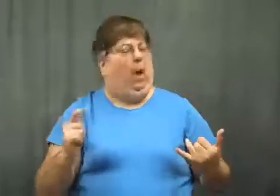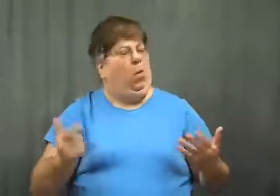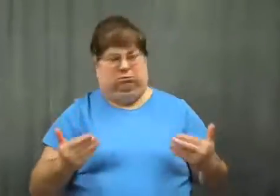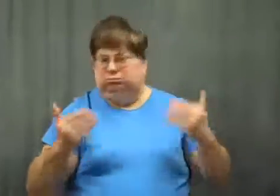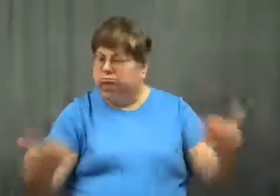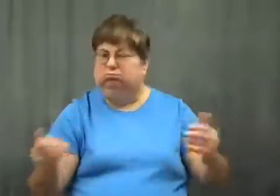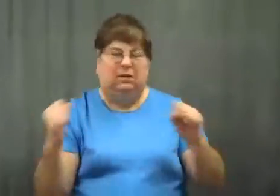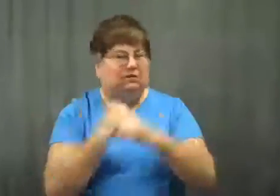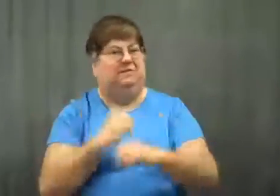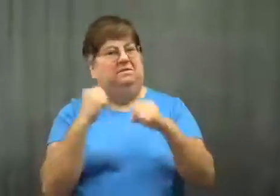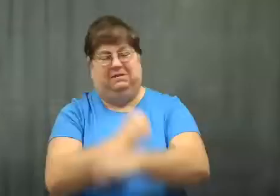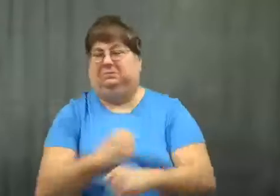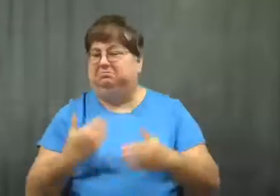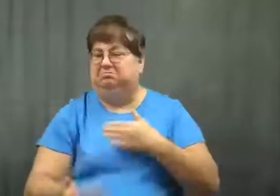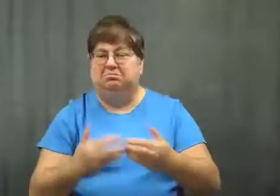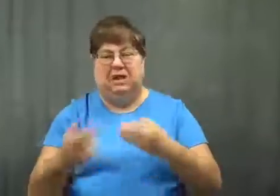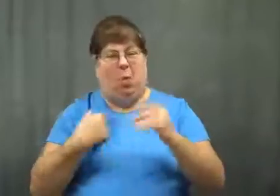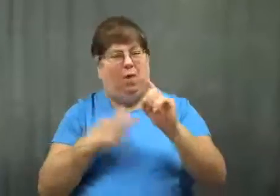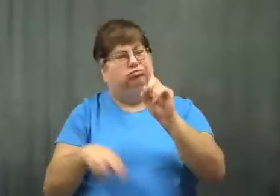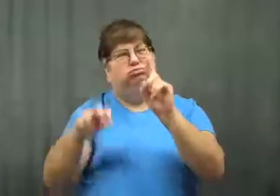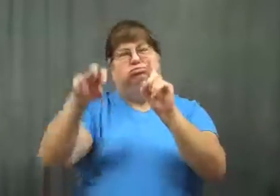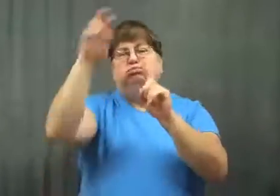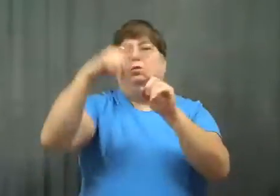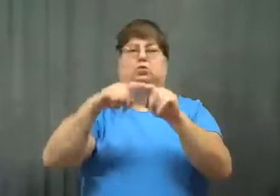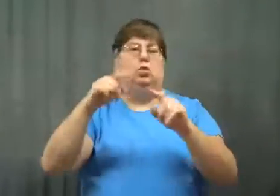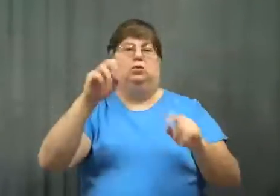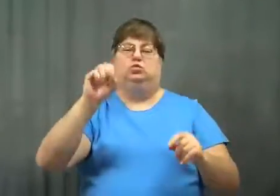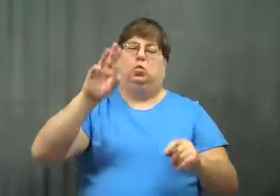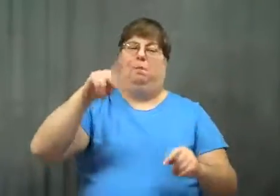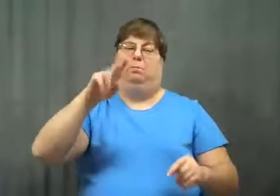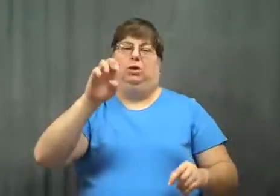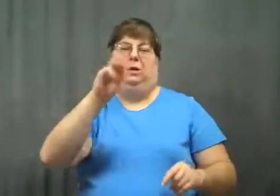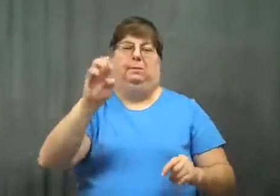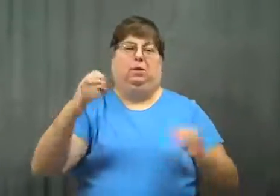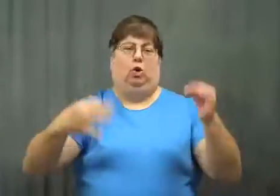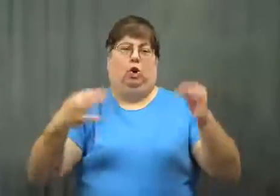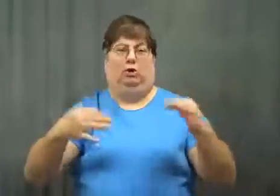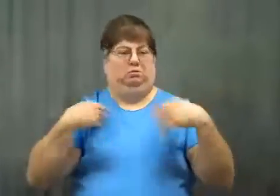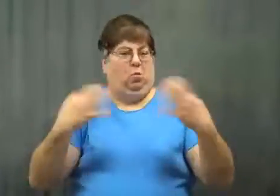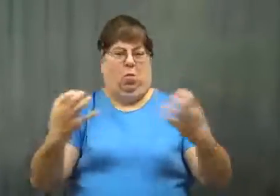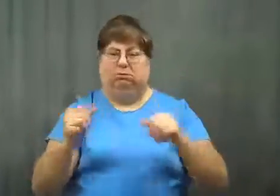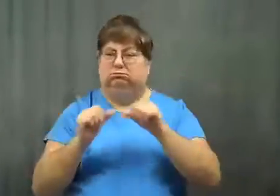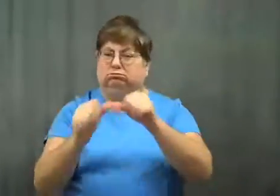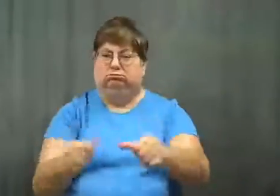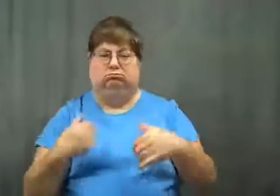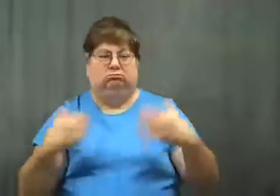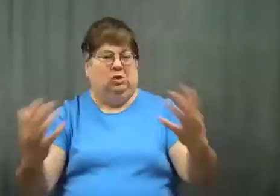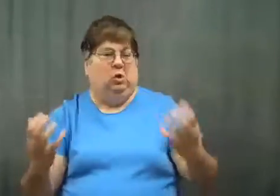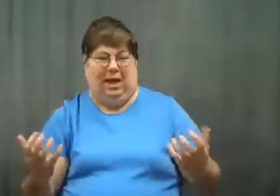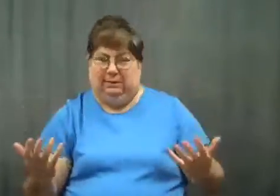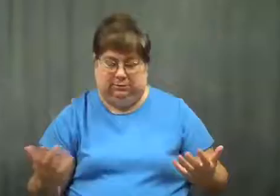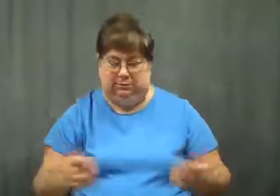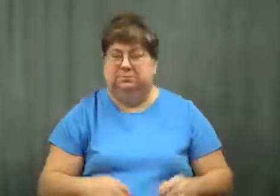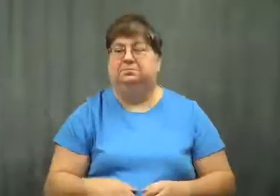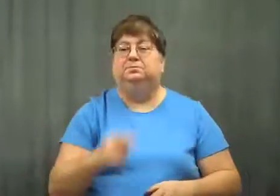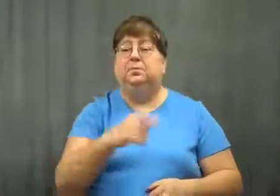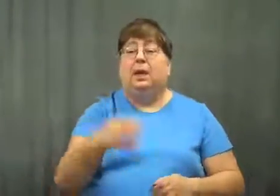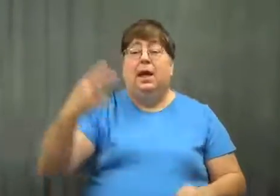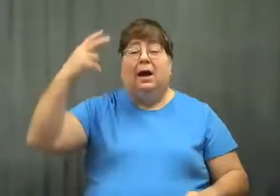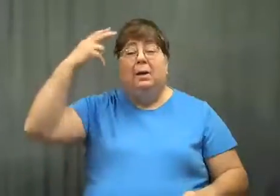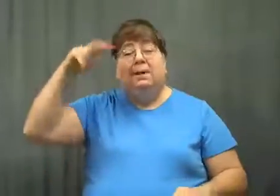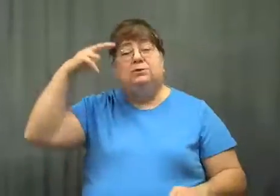but we will fight this to the Supreme Court.”